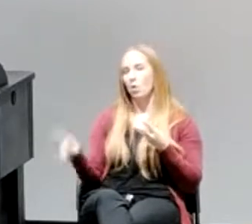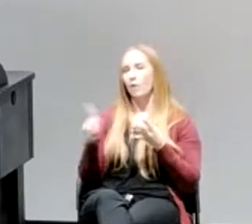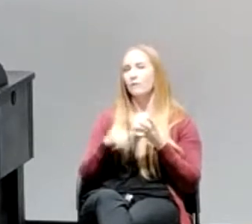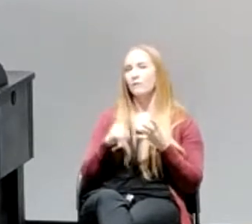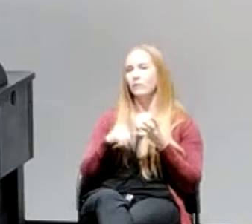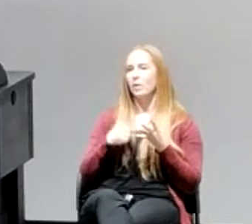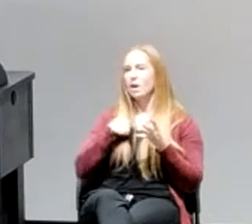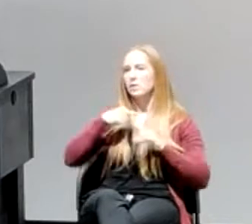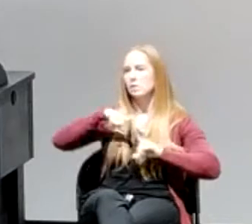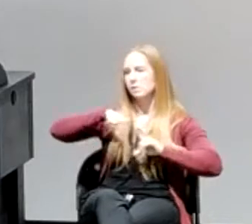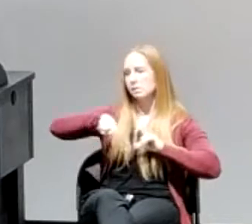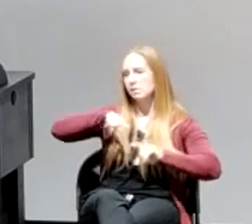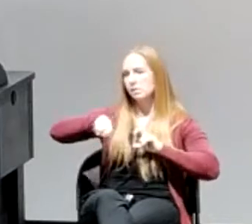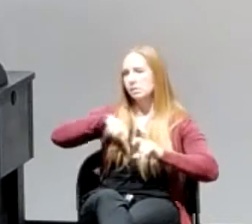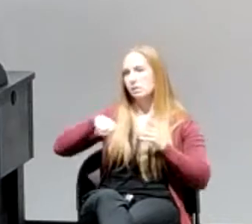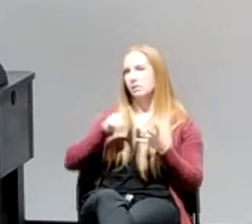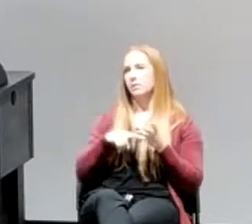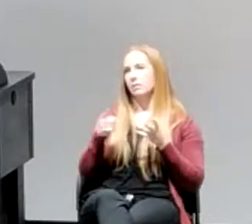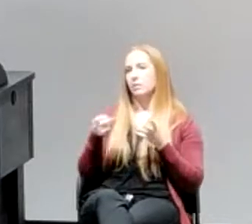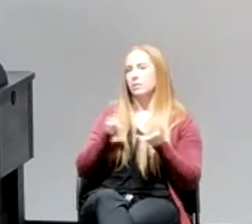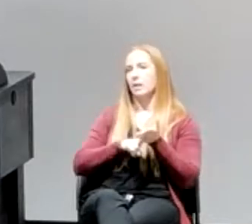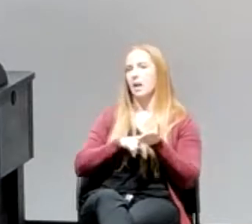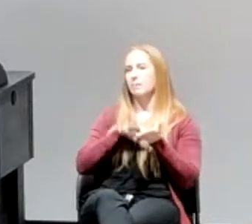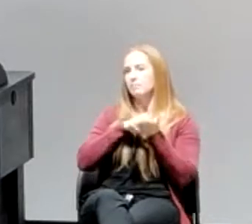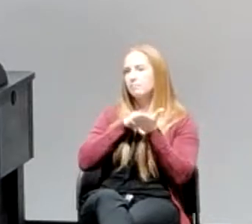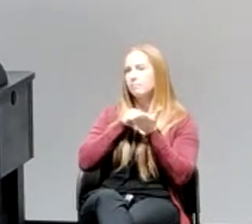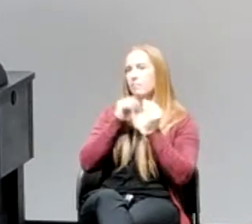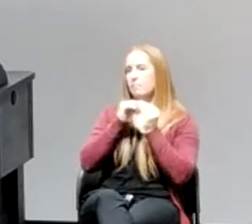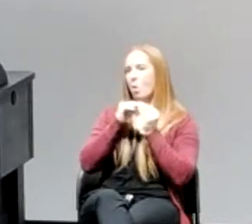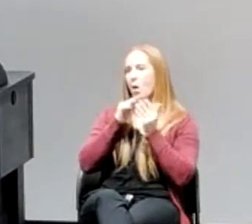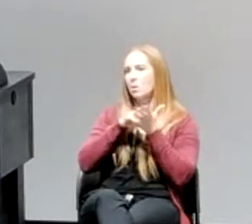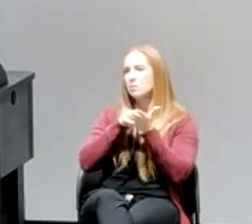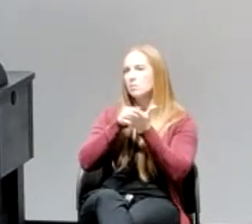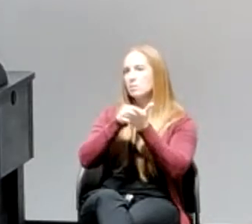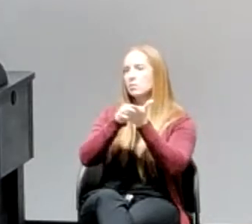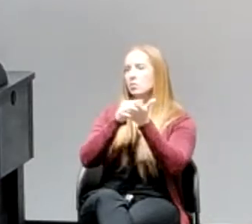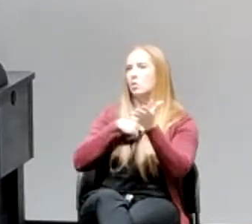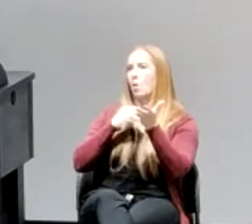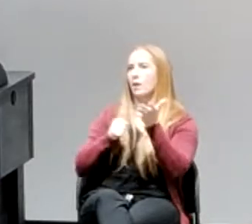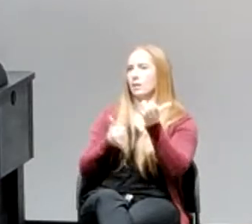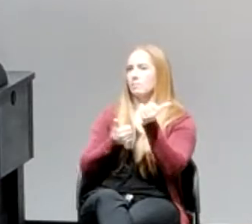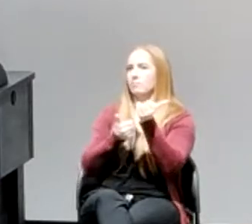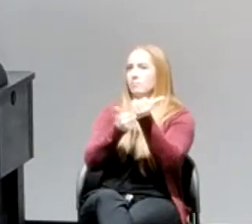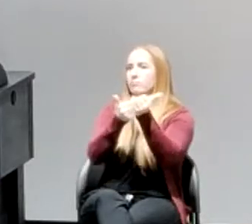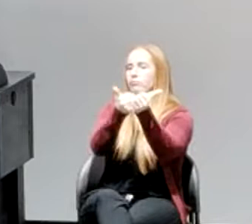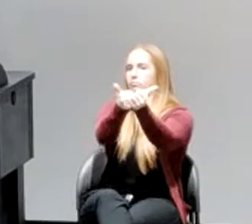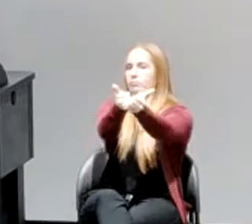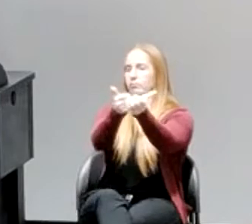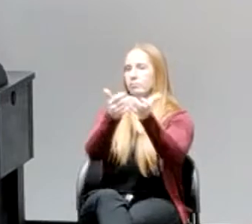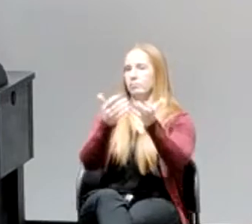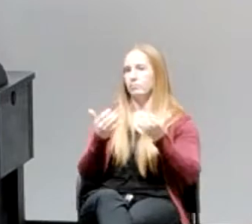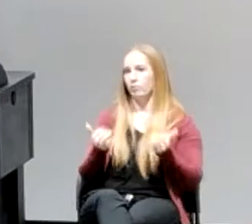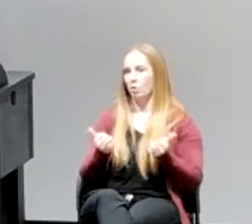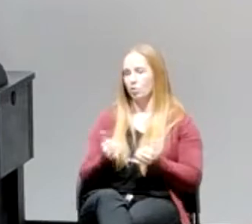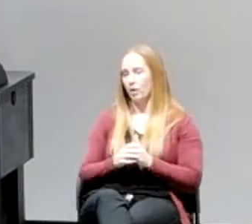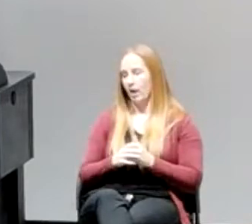I am only going to be successful anymore because I have agility I have curiosity. I solve problems. I am inquisitive.